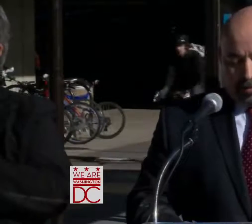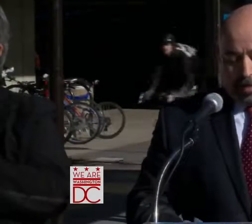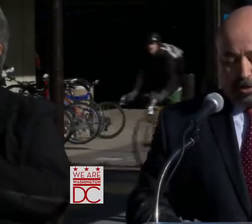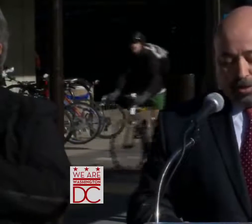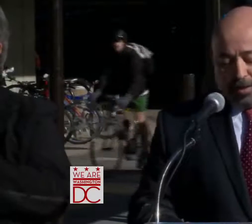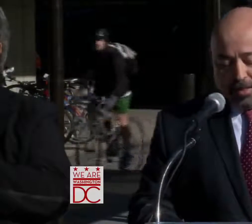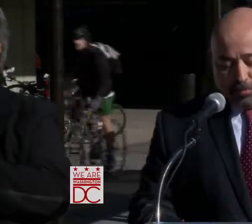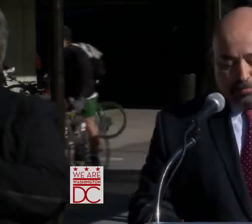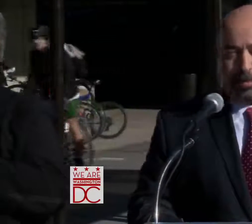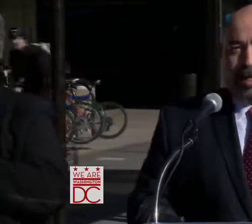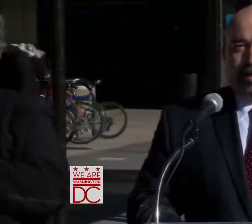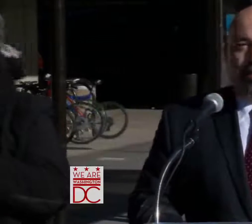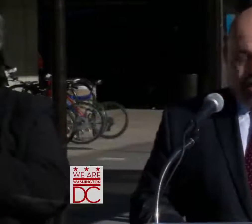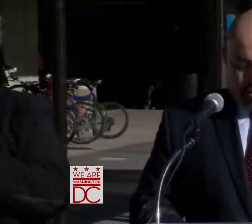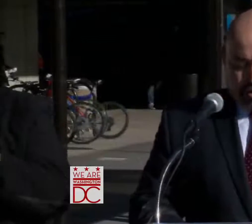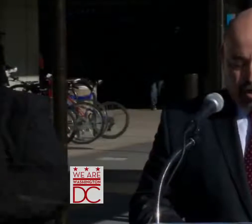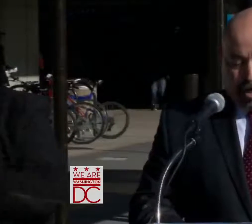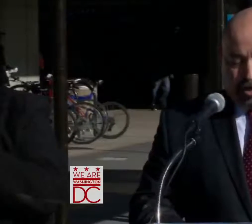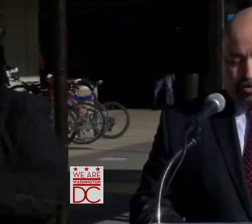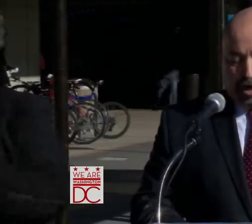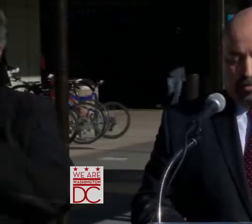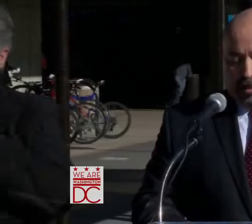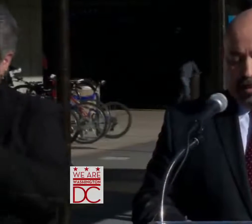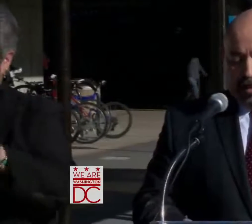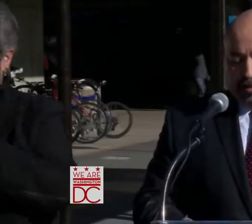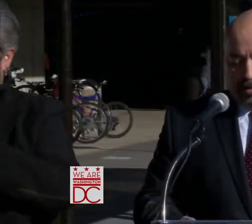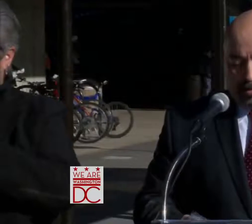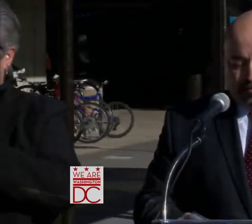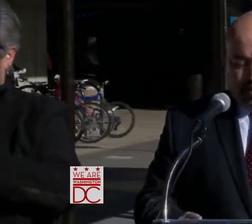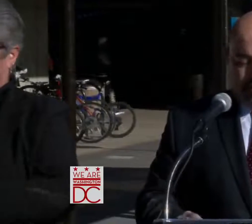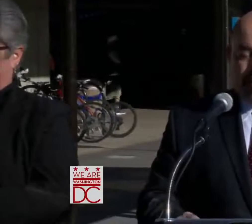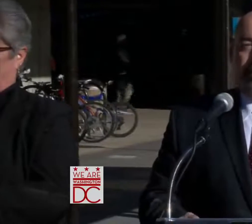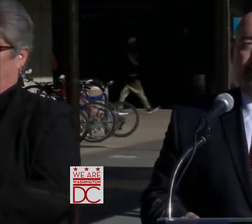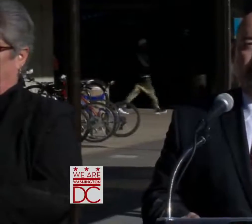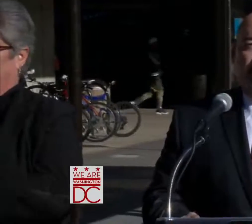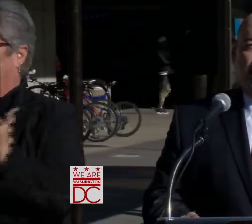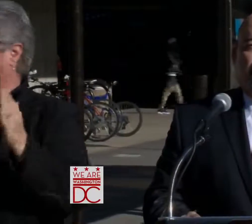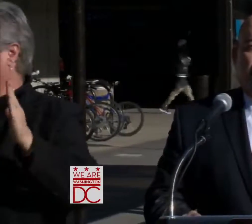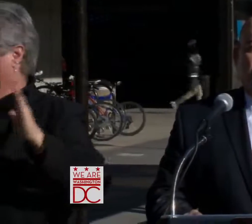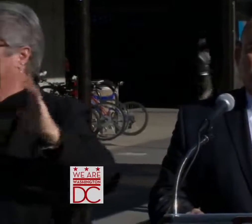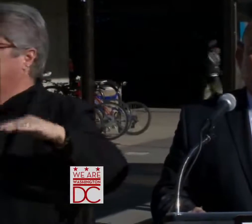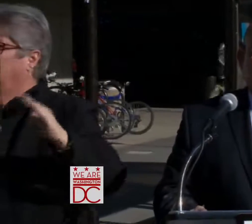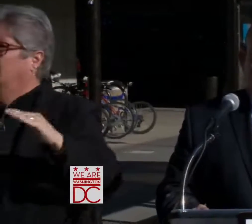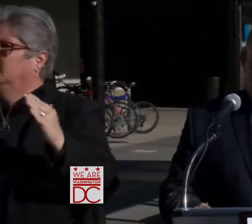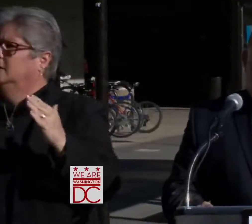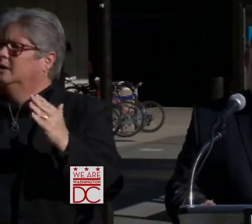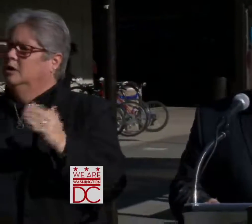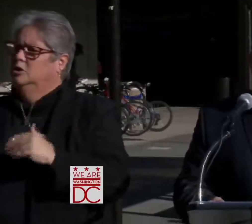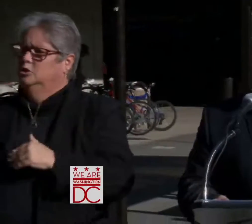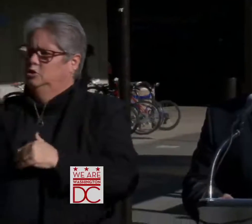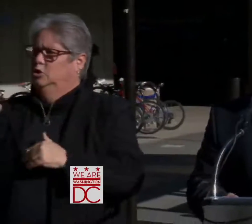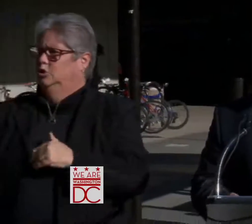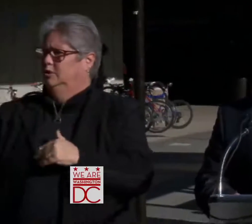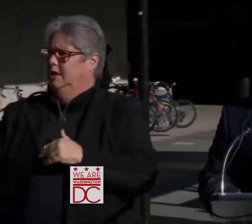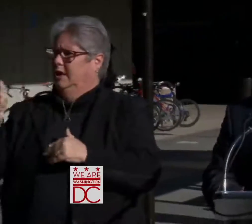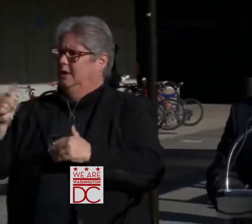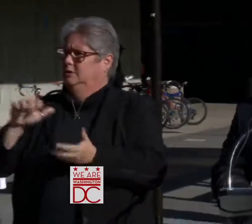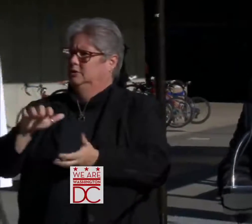TRANSPORTATION HAS BEEN PLANNING MEASURES TO HELP MITIGATE SOME OF THE EXPECTED SURGE 10 DISRUPTIONS.